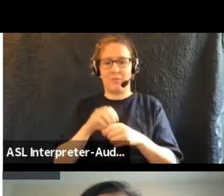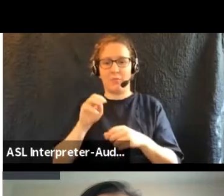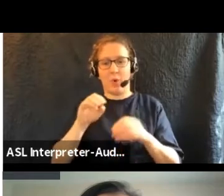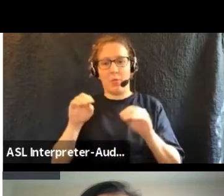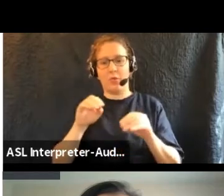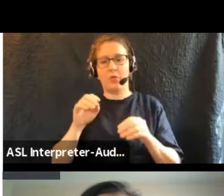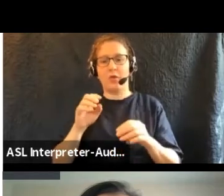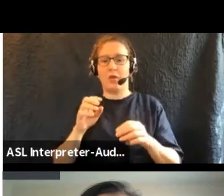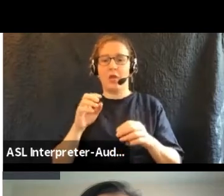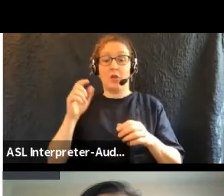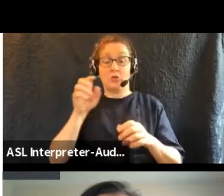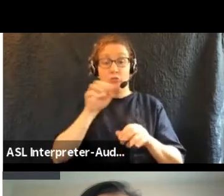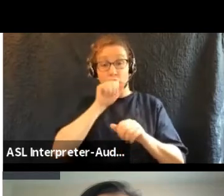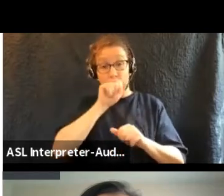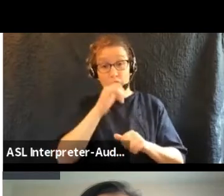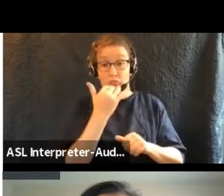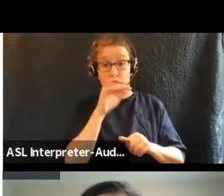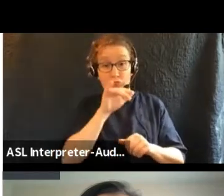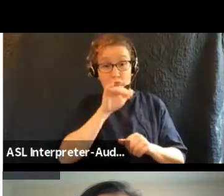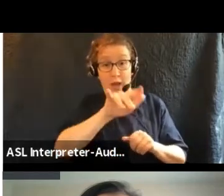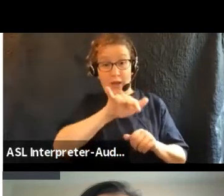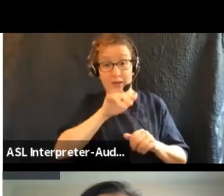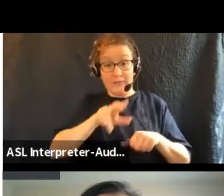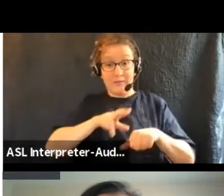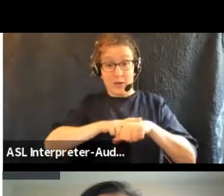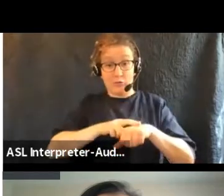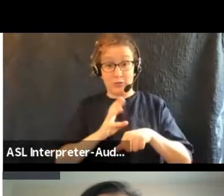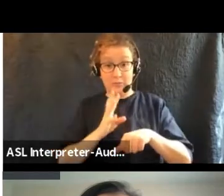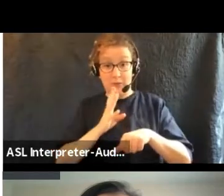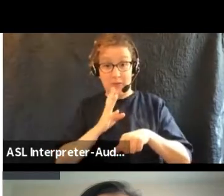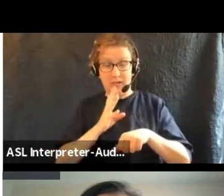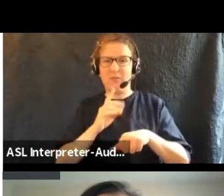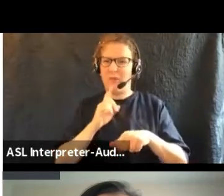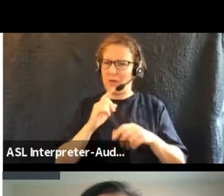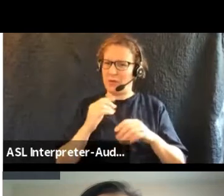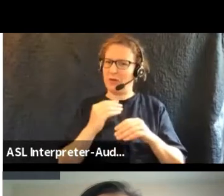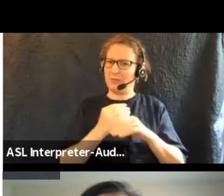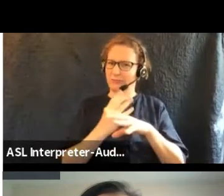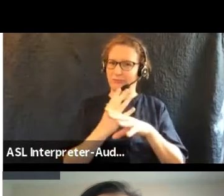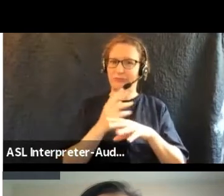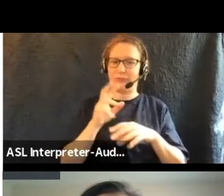It's a very virtual experience so I work from home remotely all of the time.